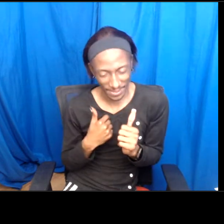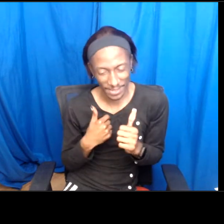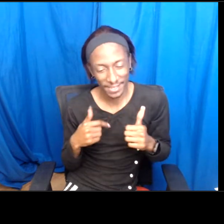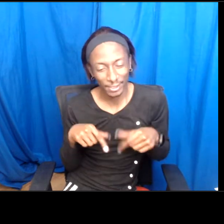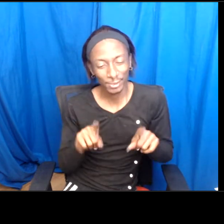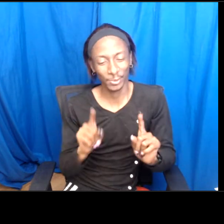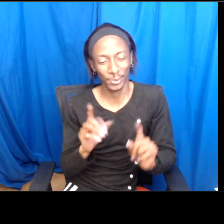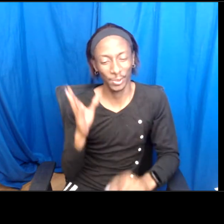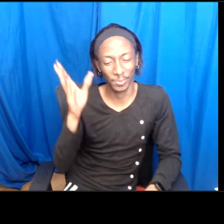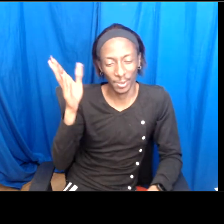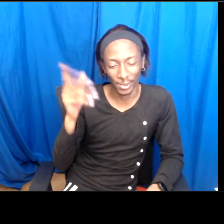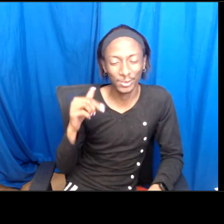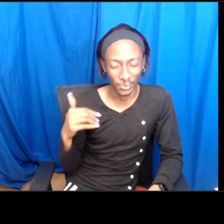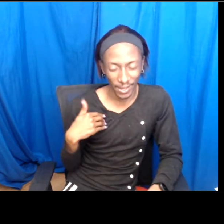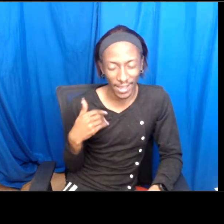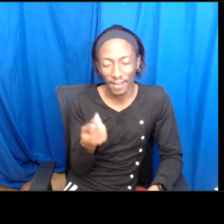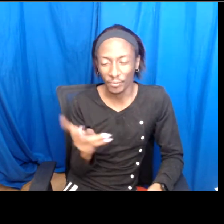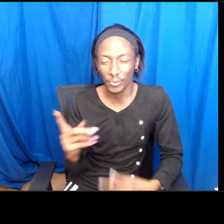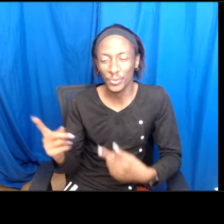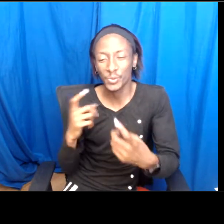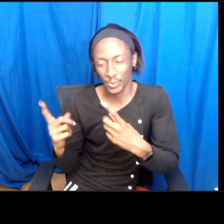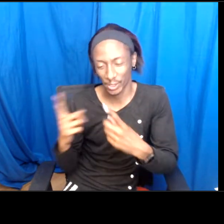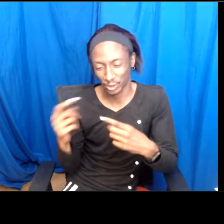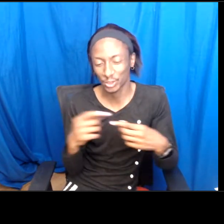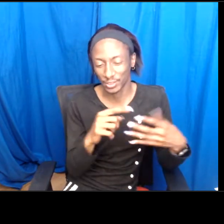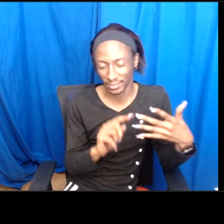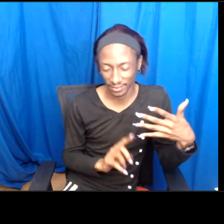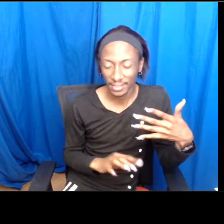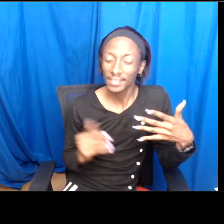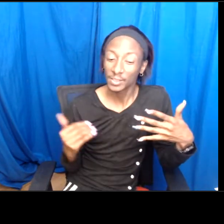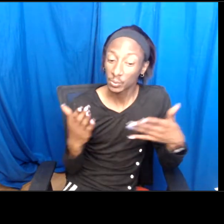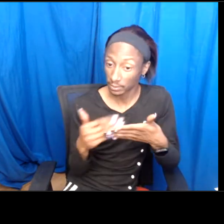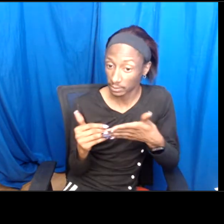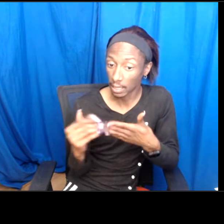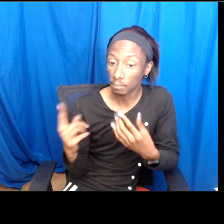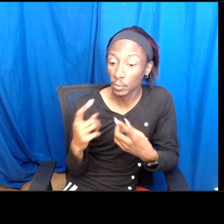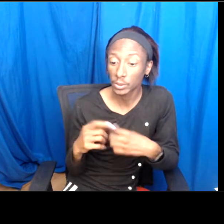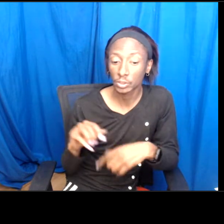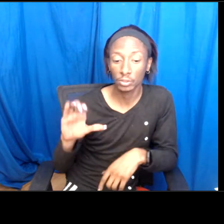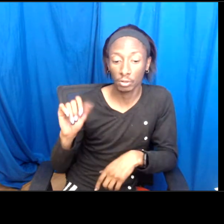So we had a couple of questions come in so let's see some of the questions. So Carmen asks,